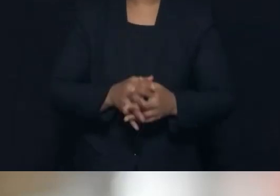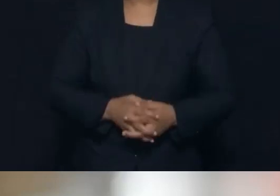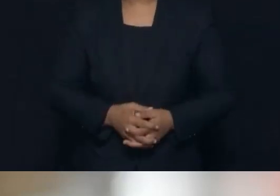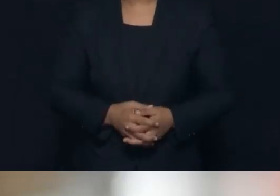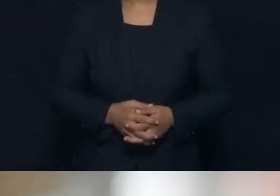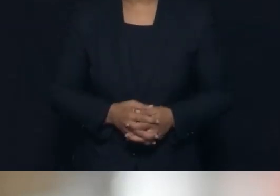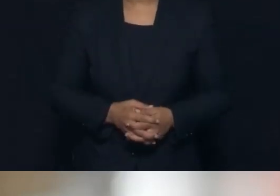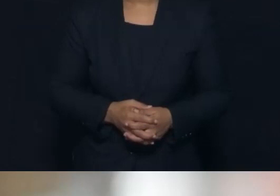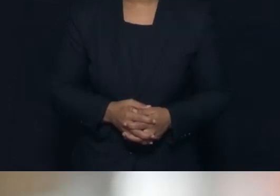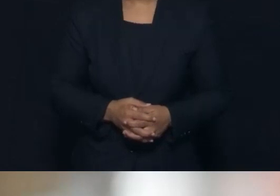Thank you.